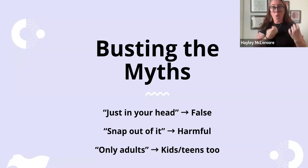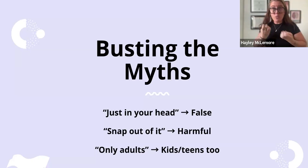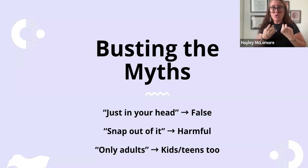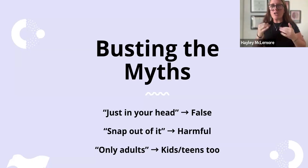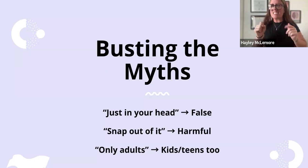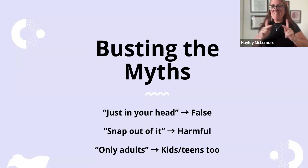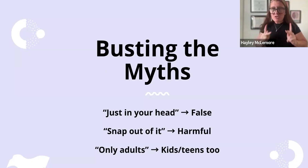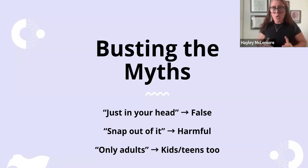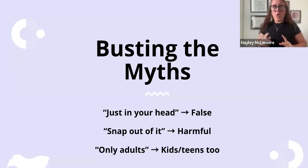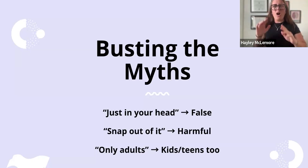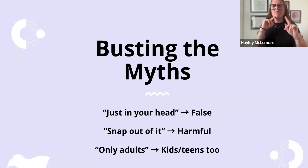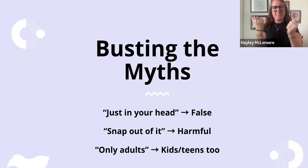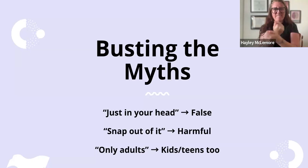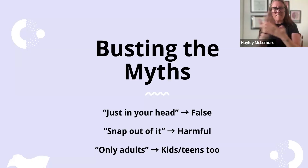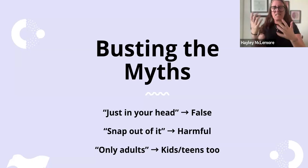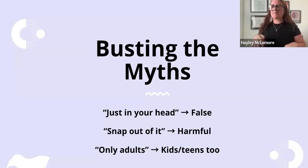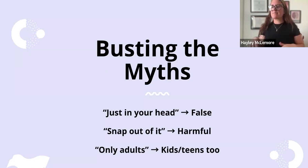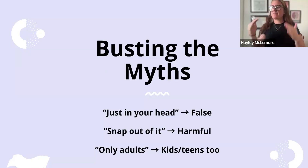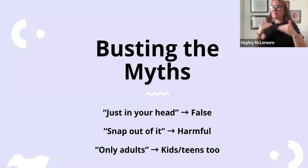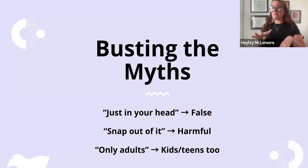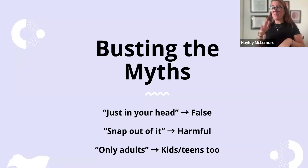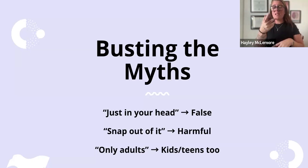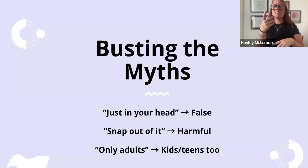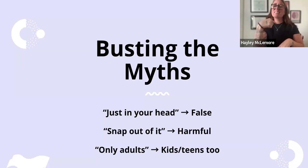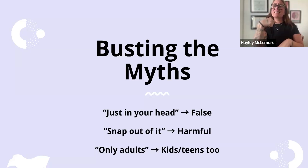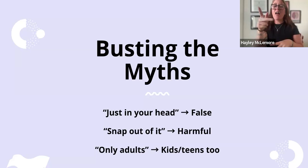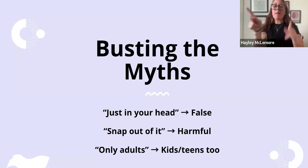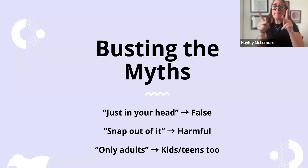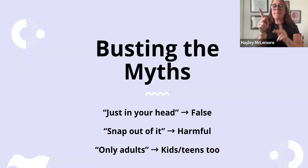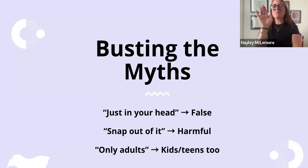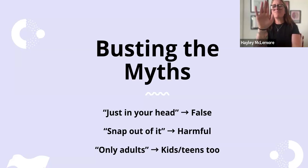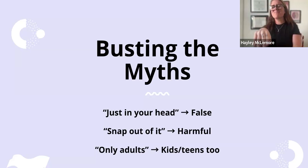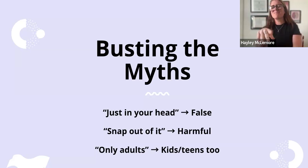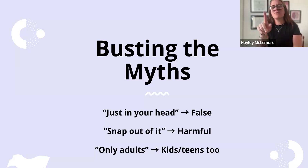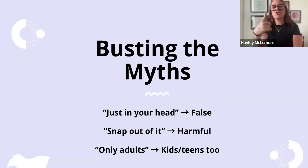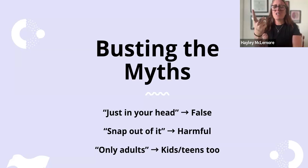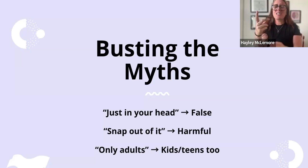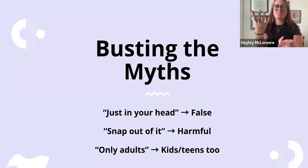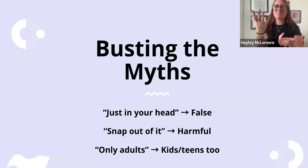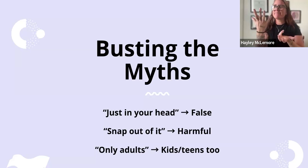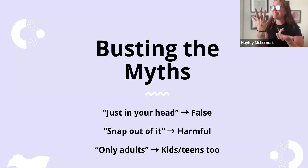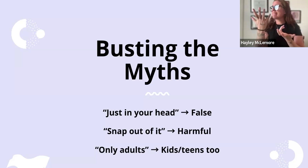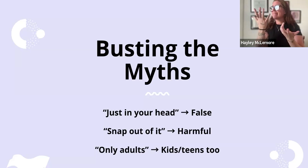It truly is a chemical imbalance that affects people emotionally and physically. Some people will just say,